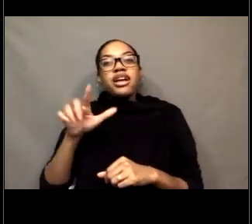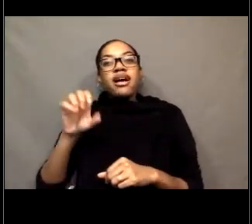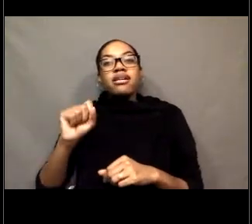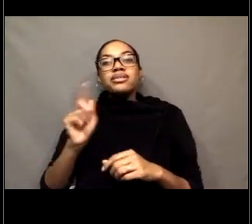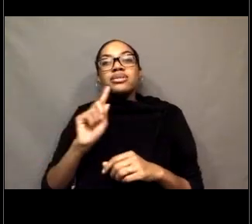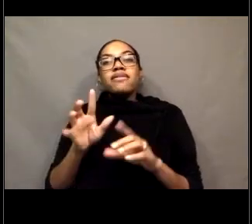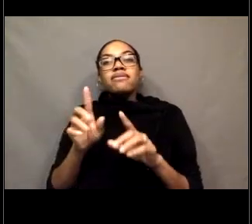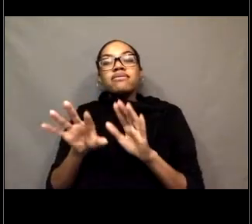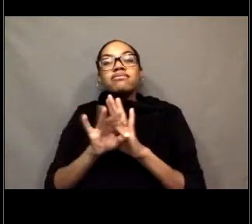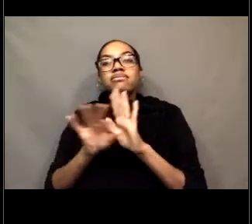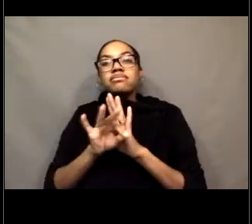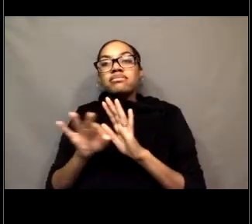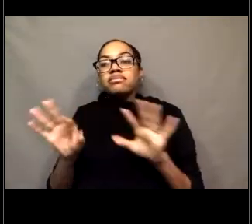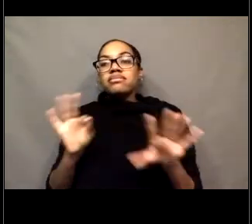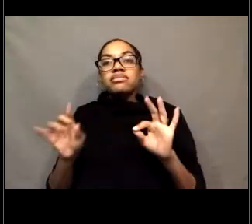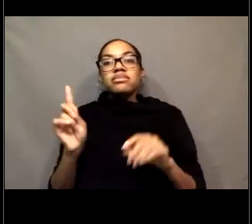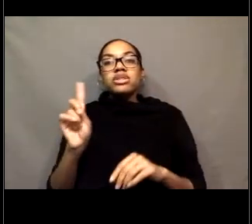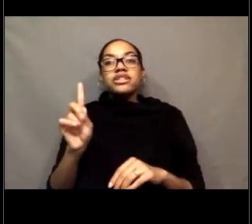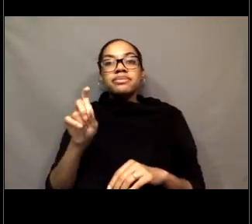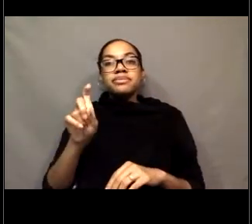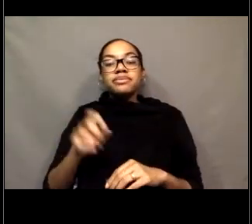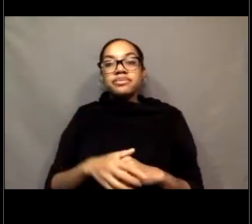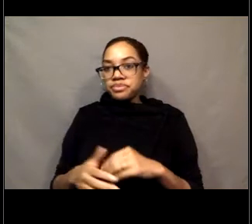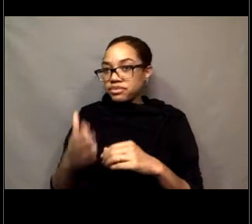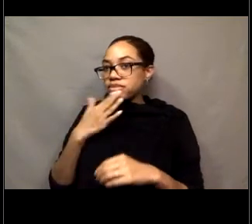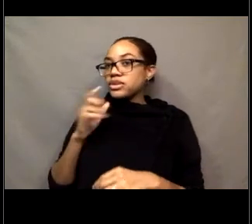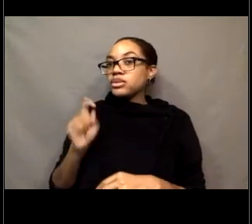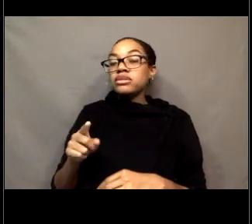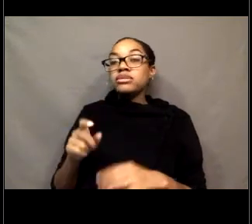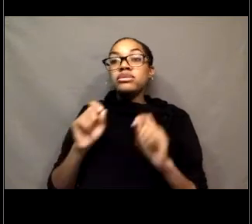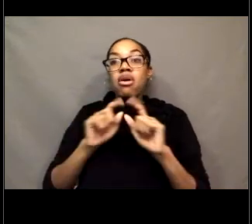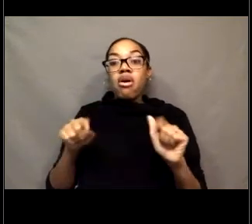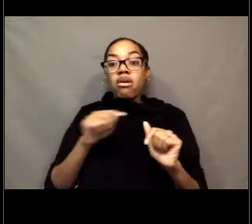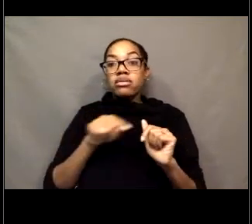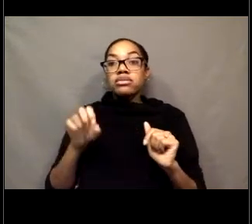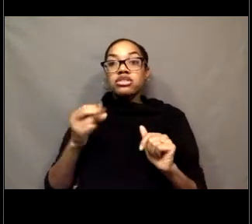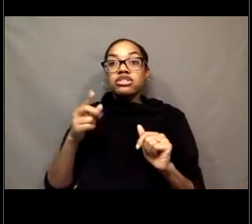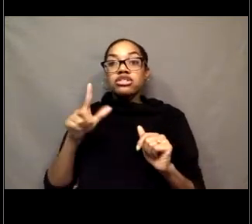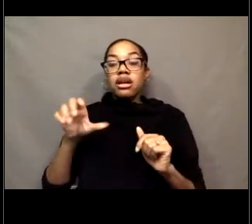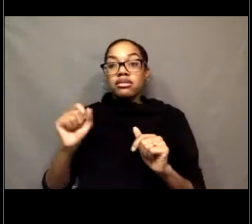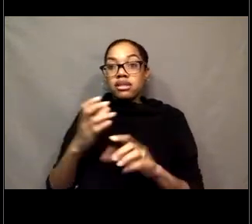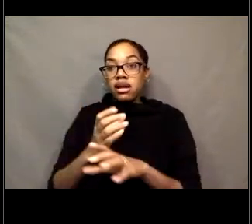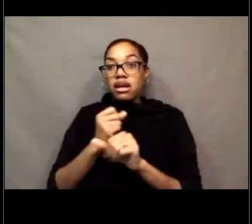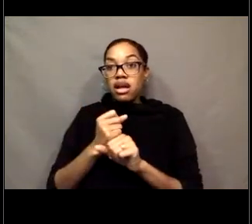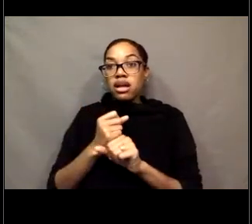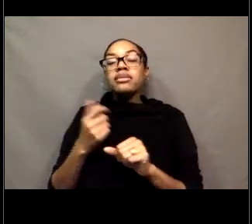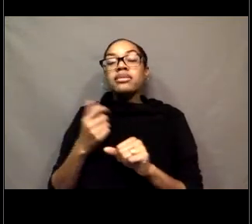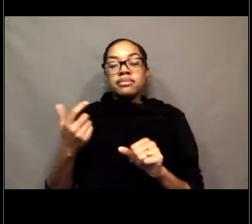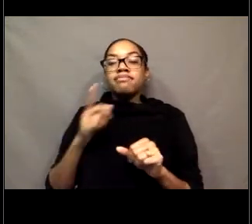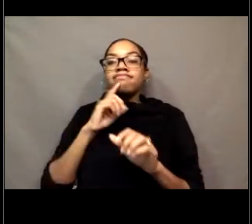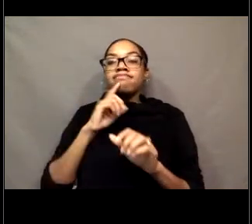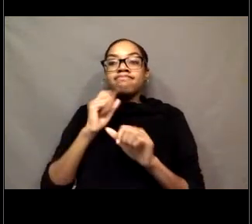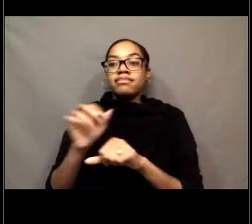Oh yeah. That's a good question. All the shells that I have are shells that I've found during my work.